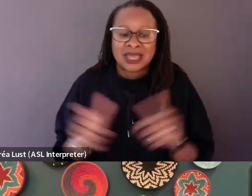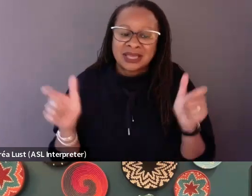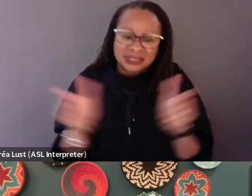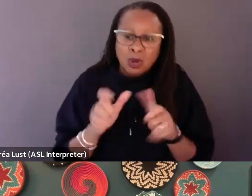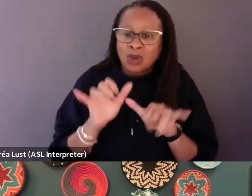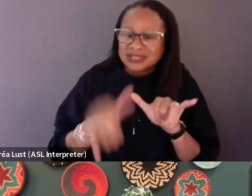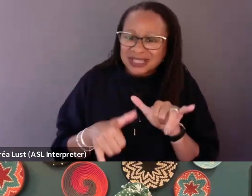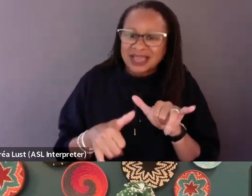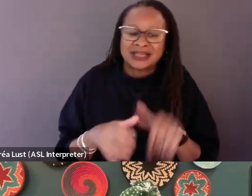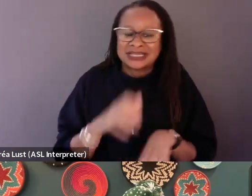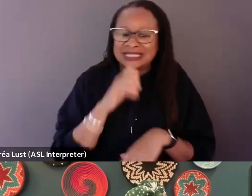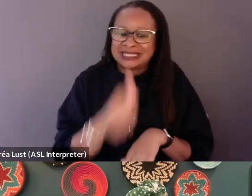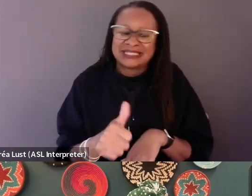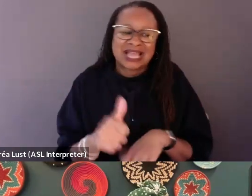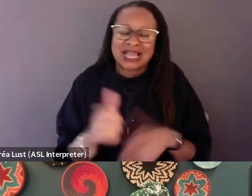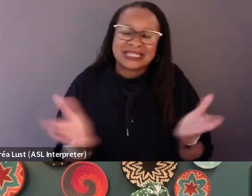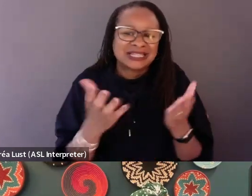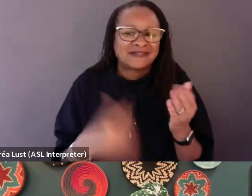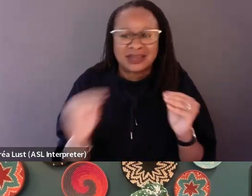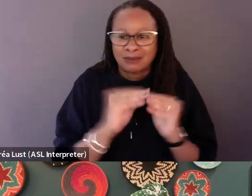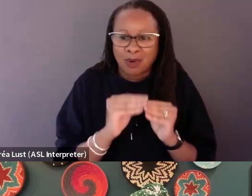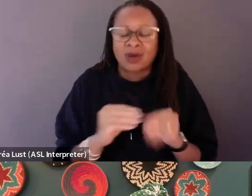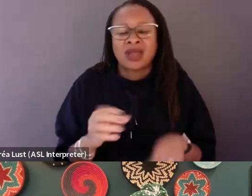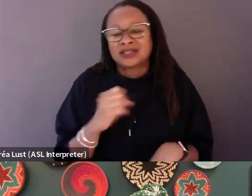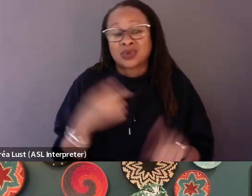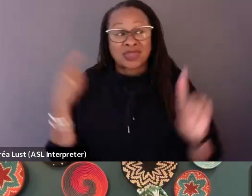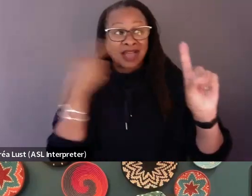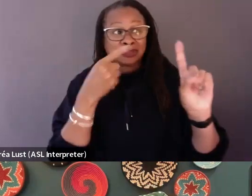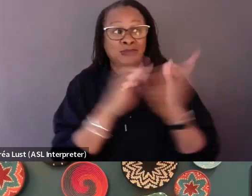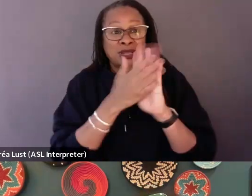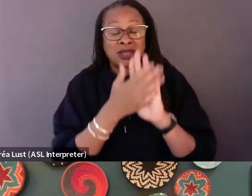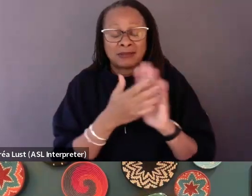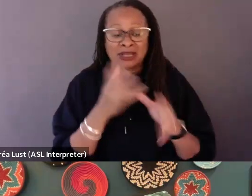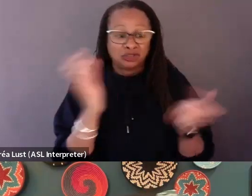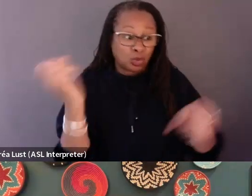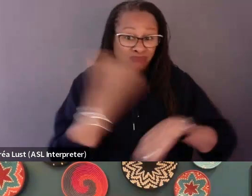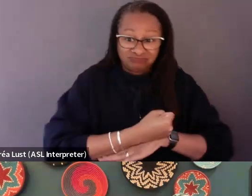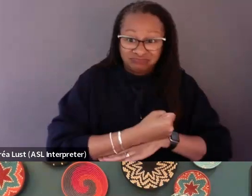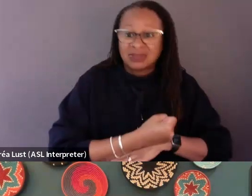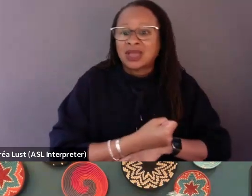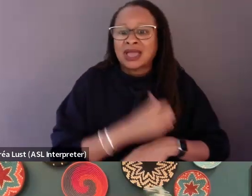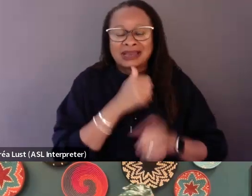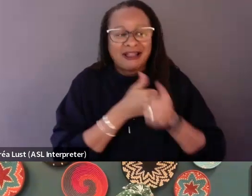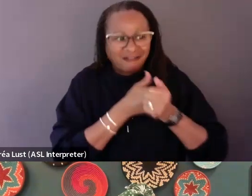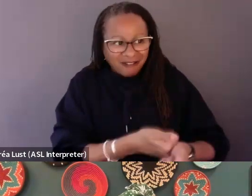is not incentivized anymore. So the aspiration becomes either to shut it, not follow that livelihood anymore